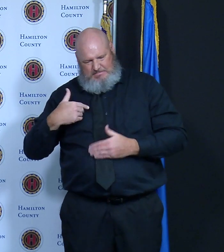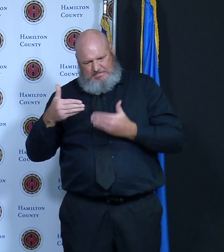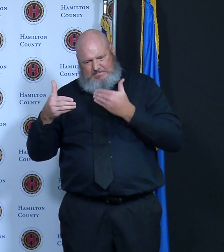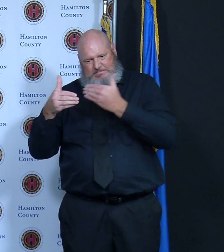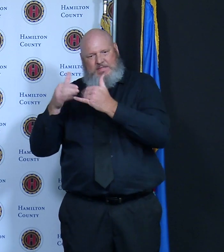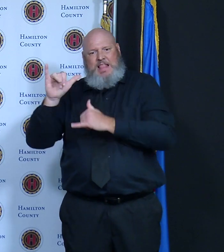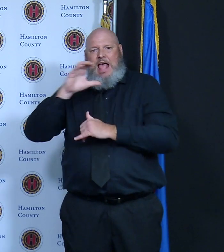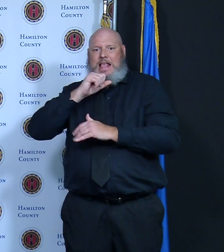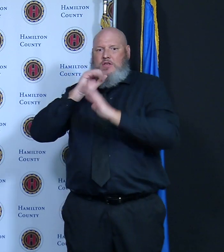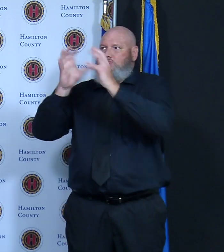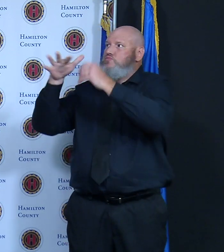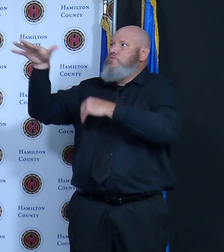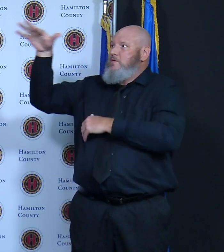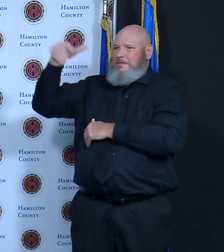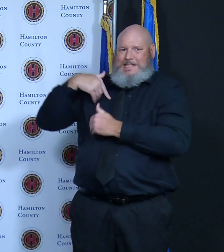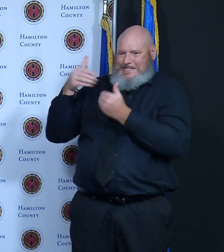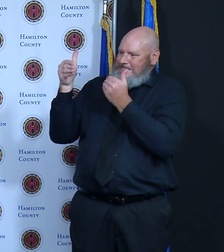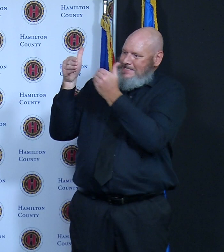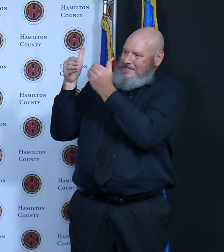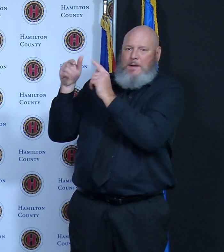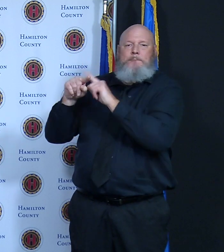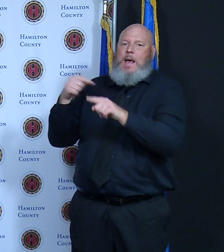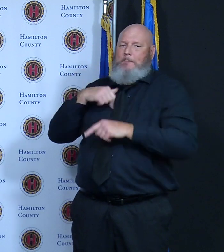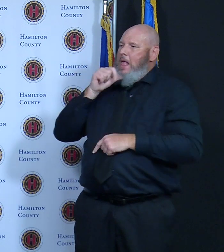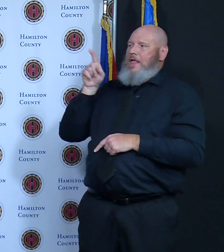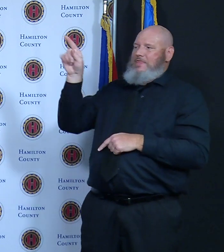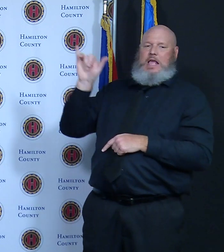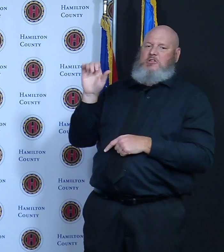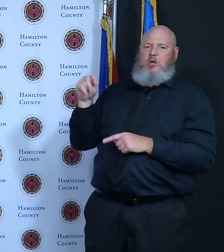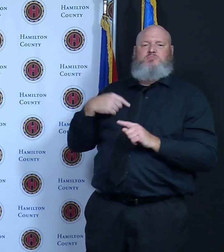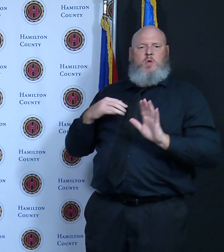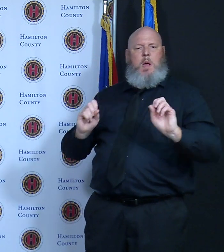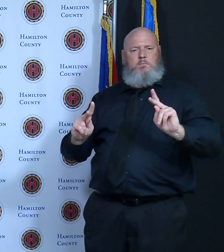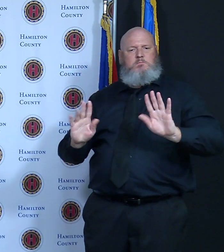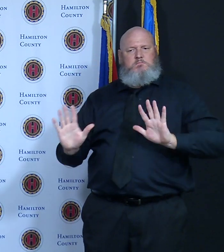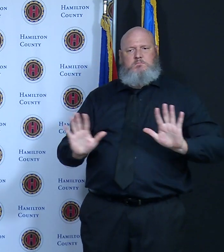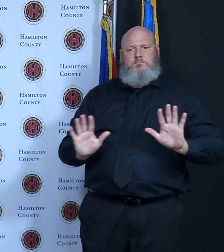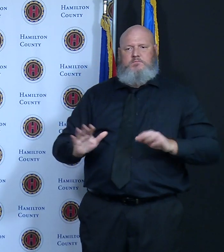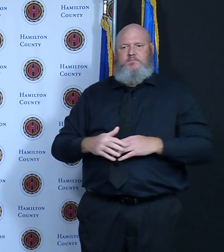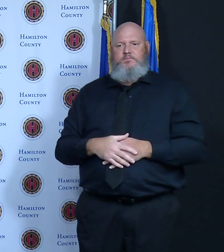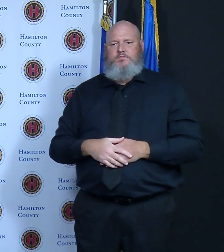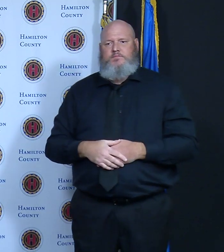that's what I've been told and so the numbers will increase as we have more